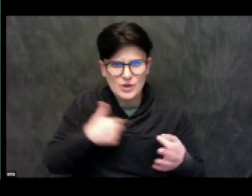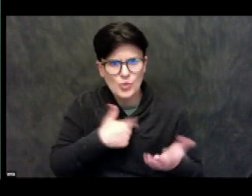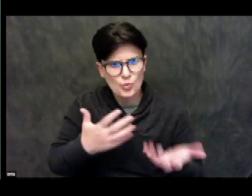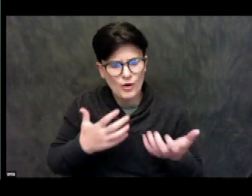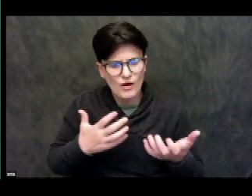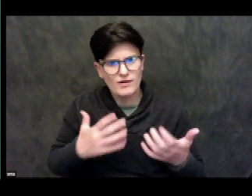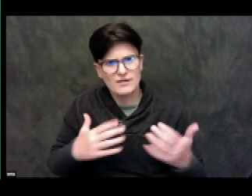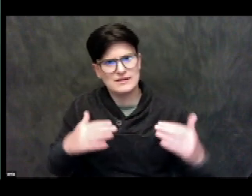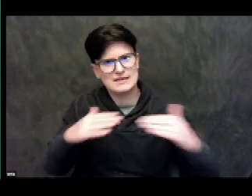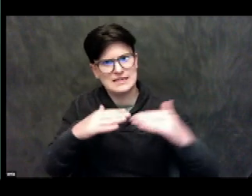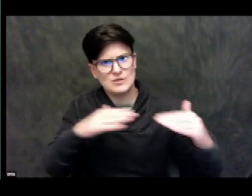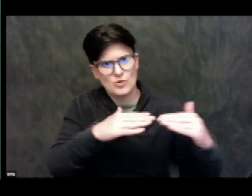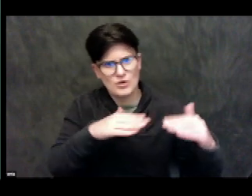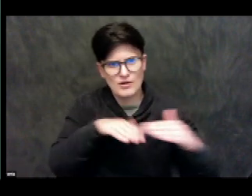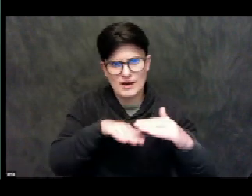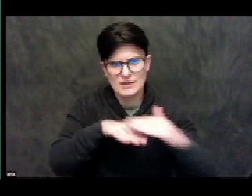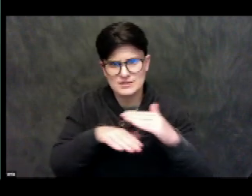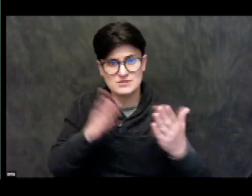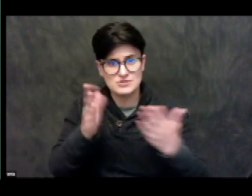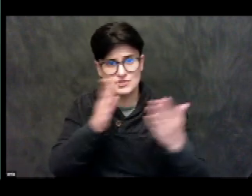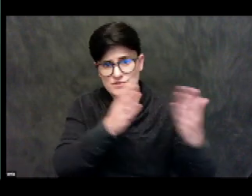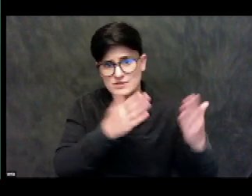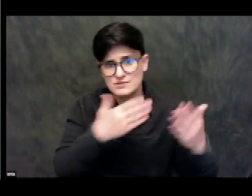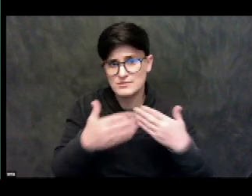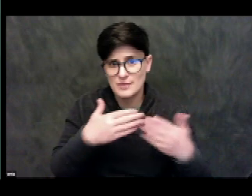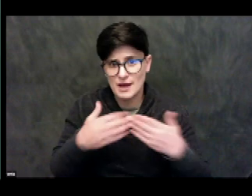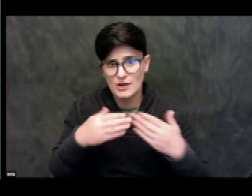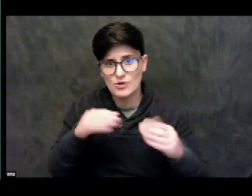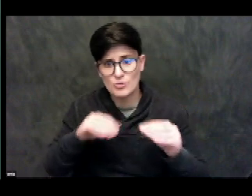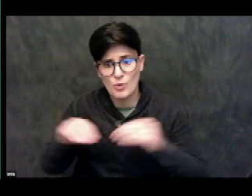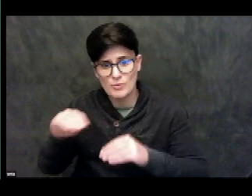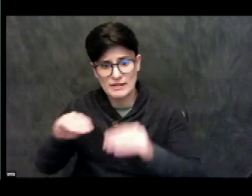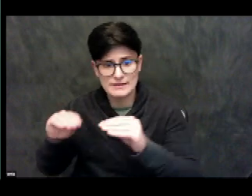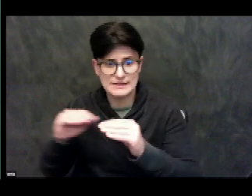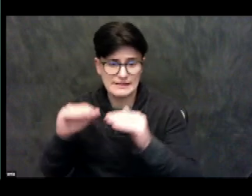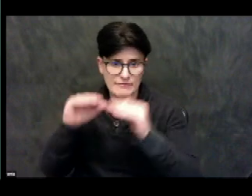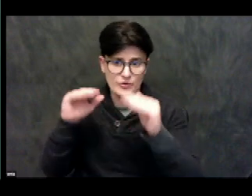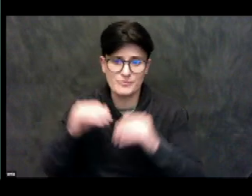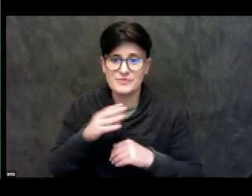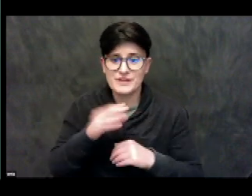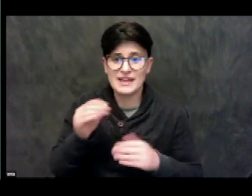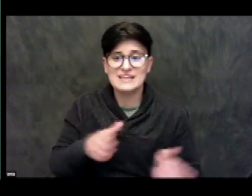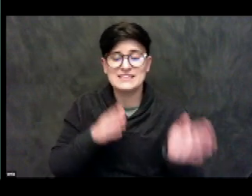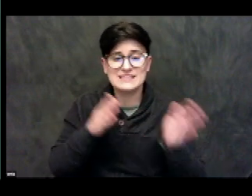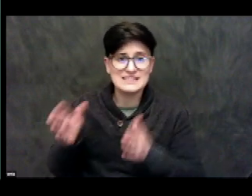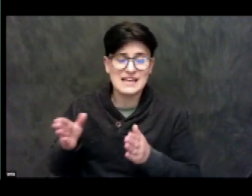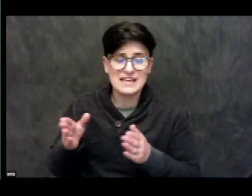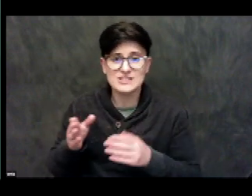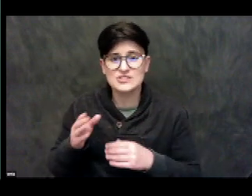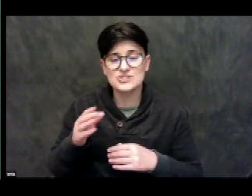regardless of people's mobility next, in a different direction. Genetic screening and counseling